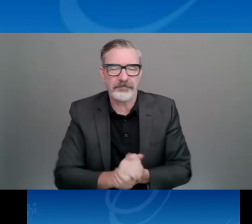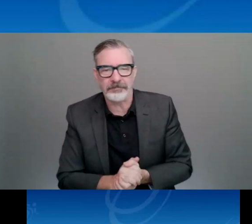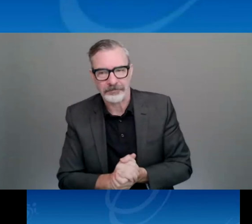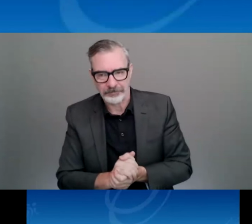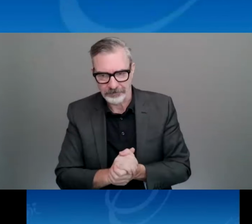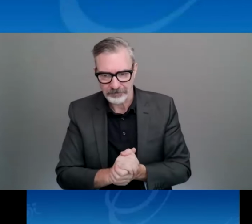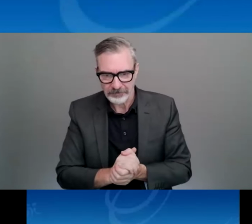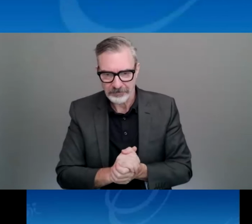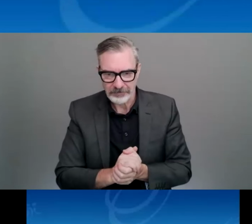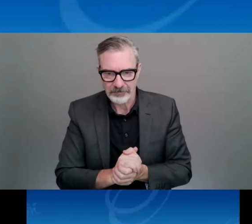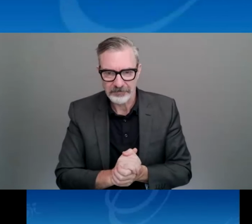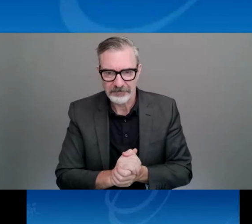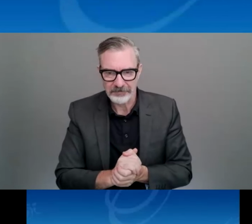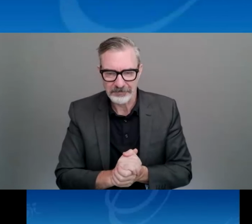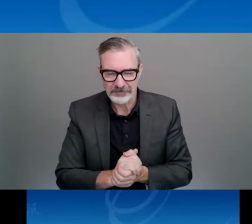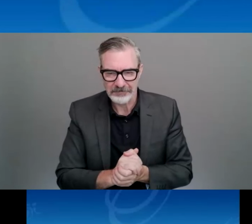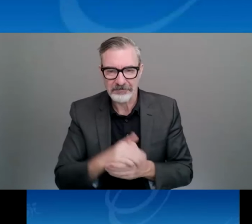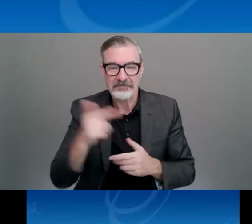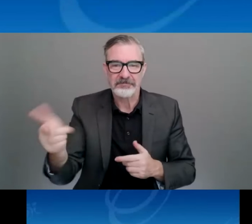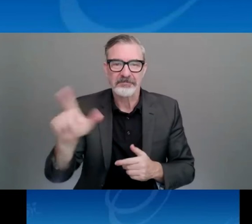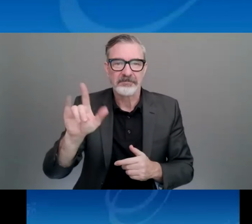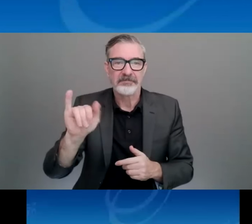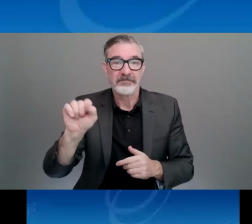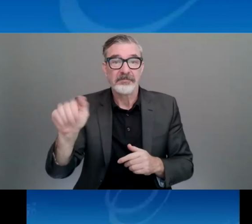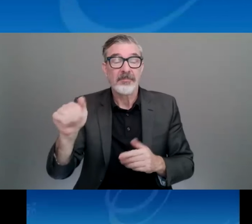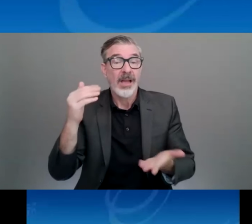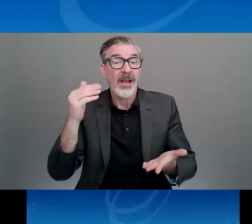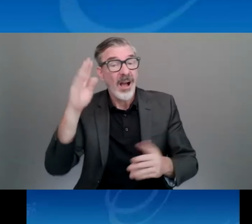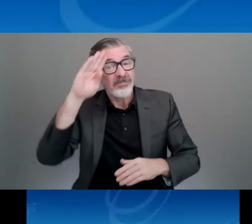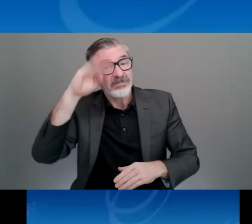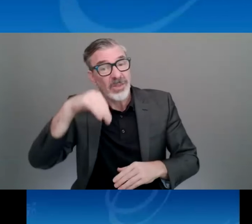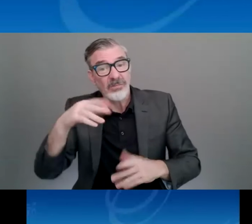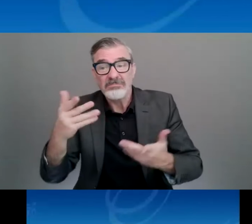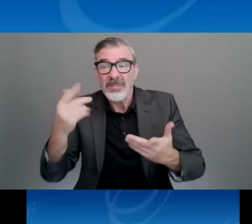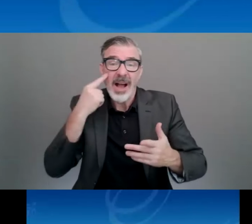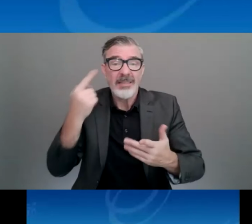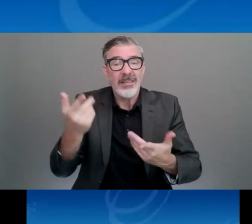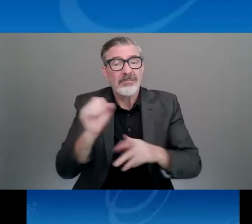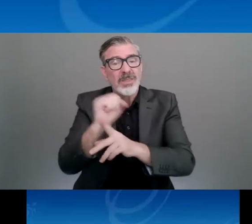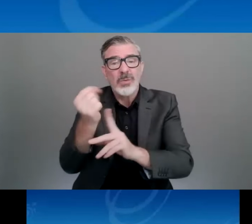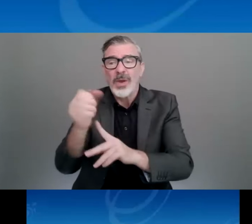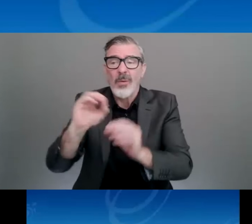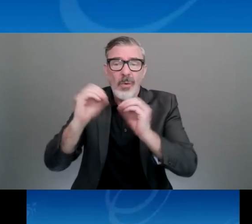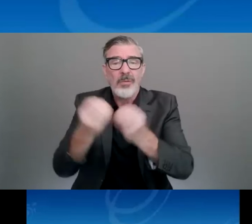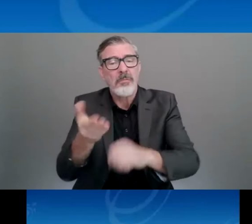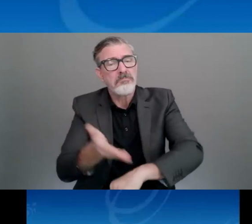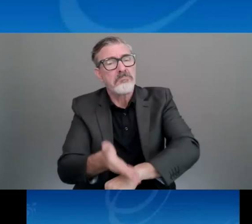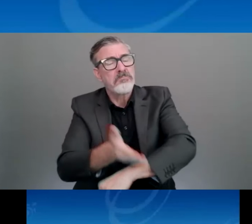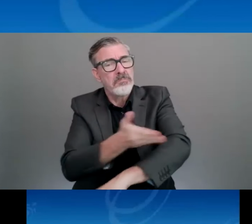Yeah. Well, well, I think organizations are getting better at ensuring sort of voices of people with disabilities are included.